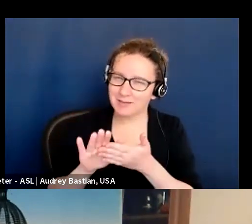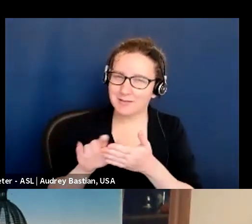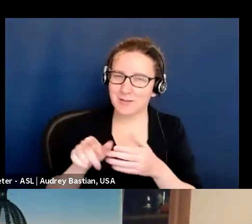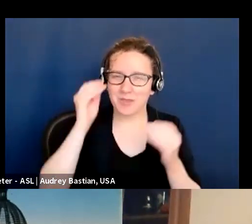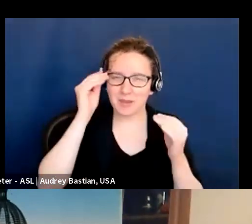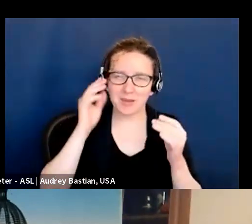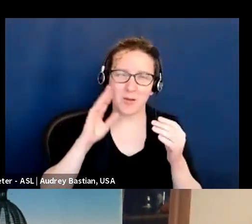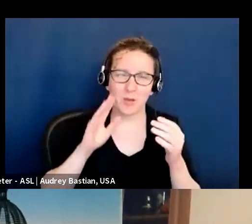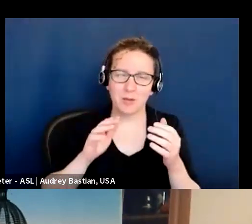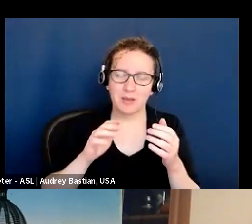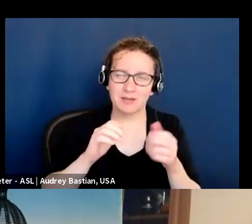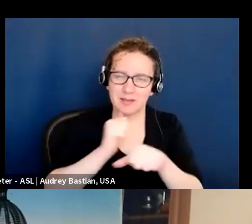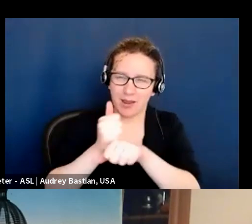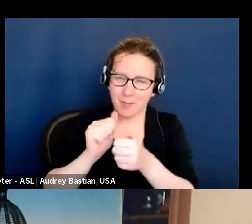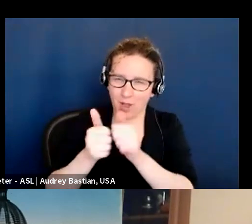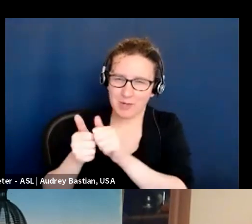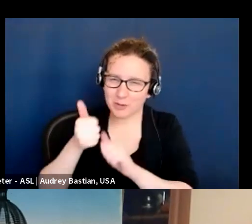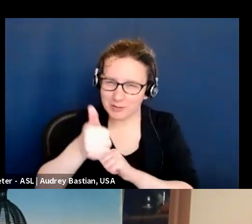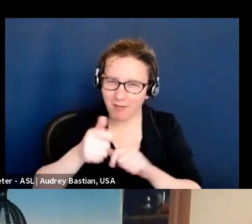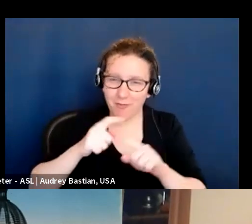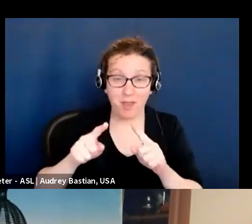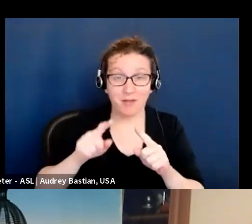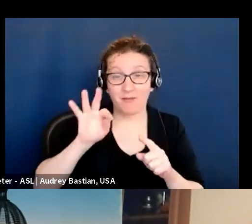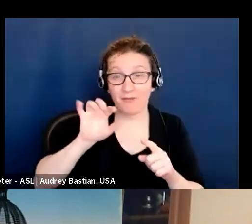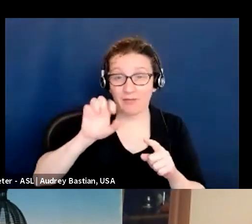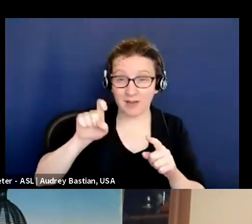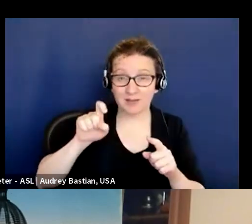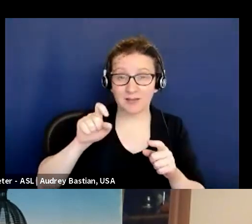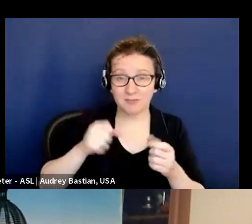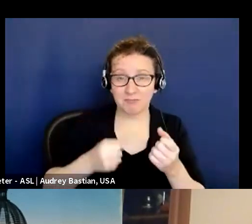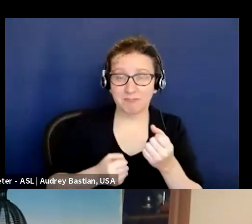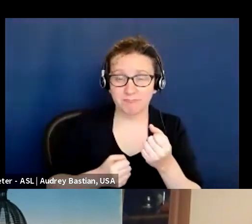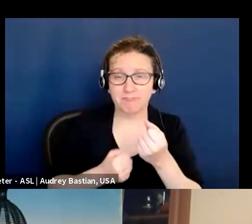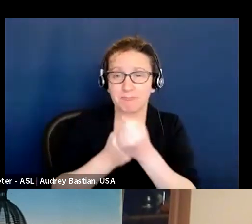accommodations yourself and they ended up kind of lending a hand. I imagine that probably put your